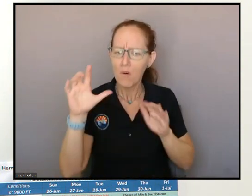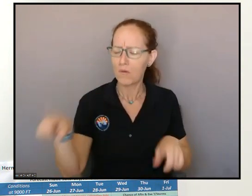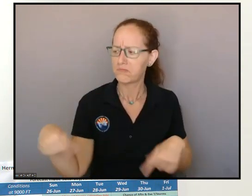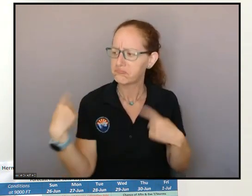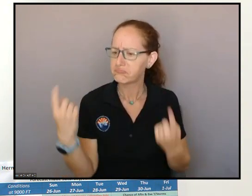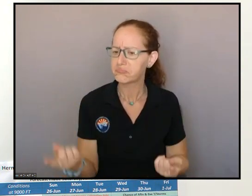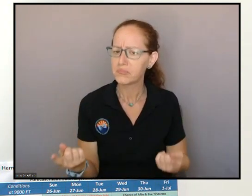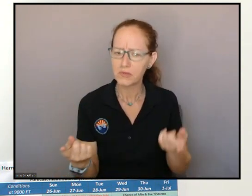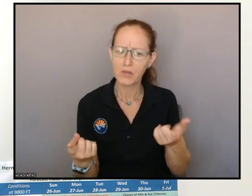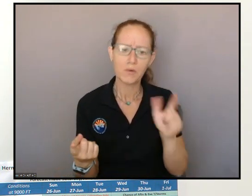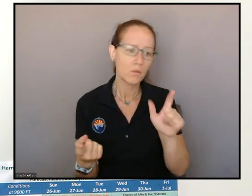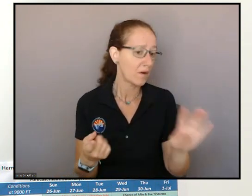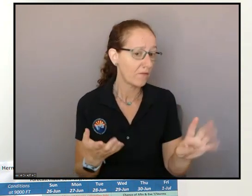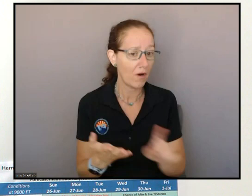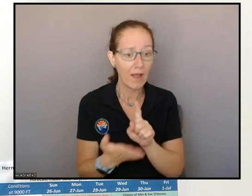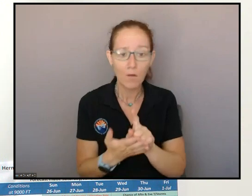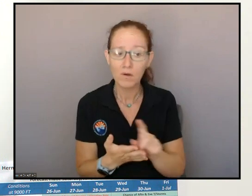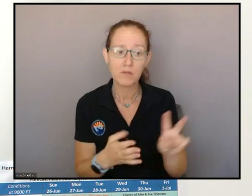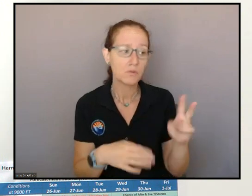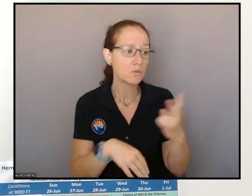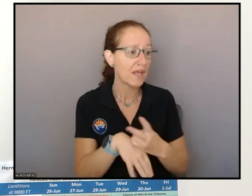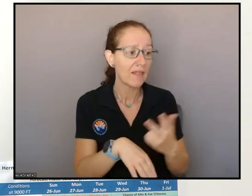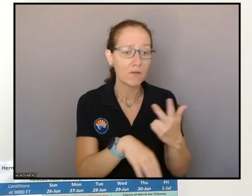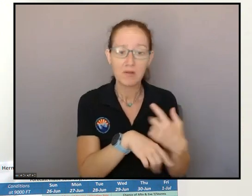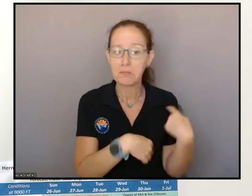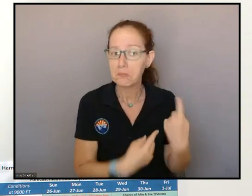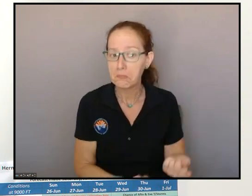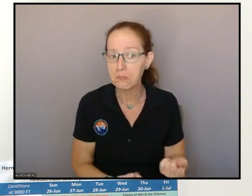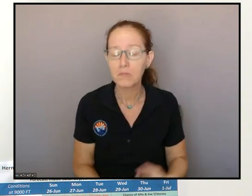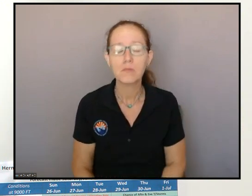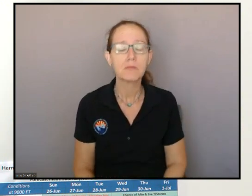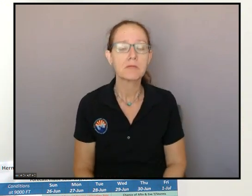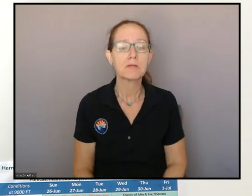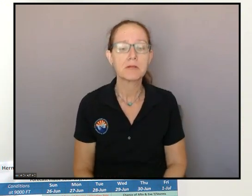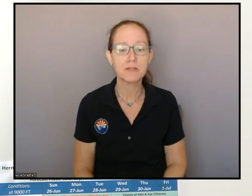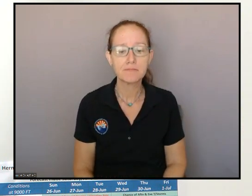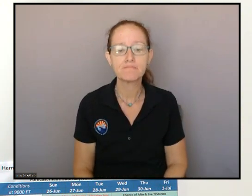hours. And with that you know, we have been very, very lucky that